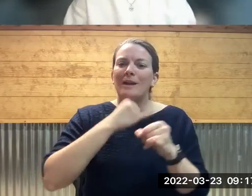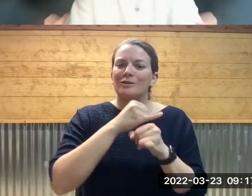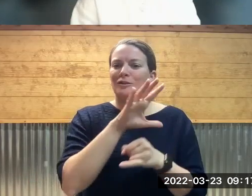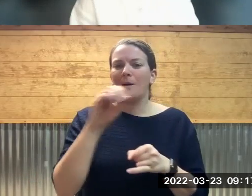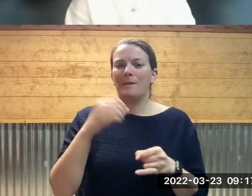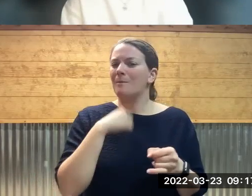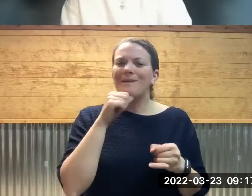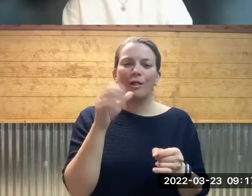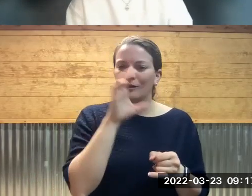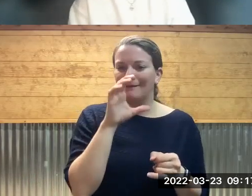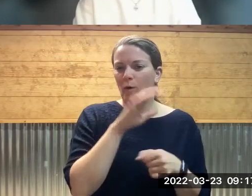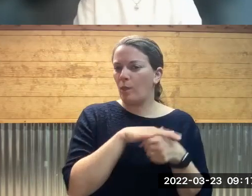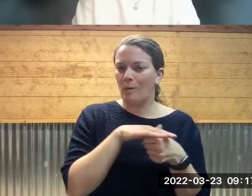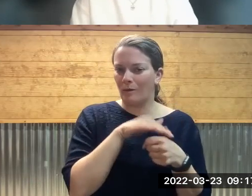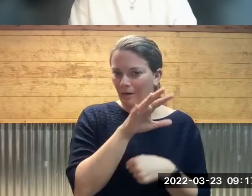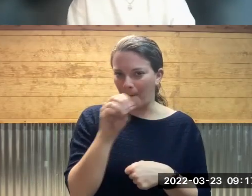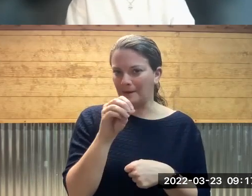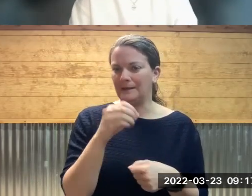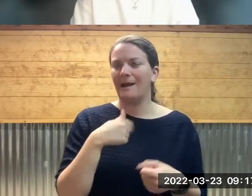Because I did want to still be part of that international environment.